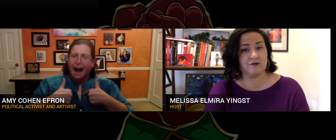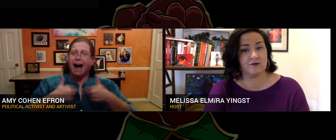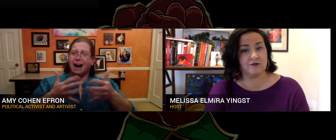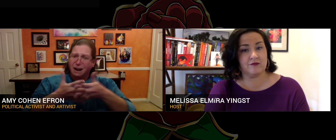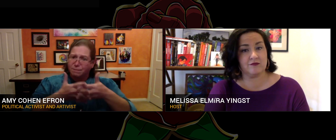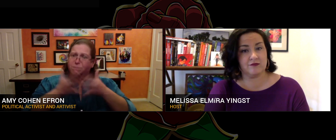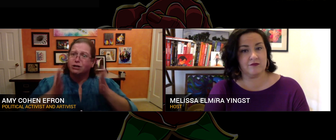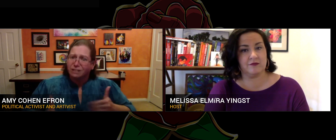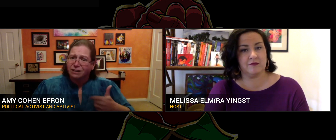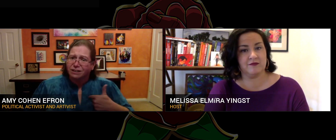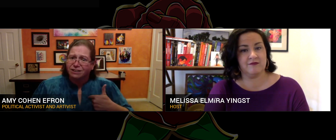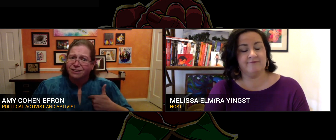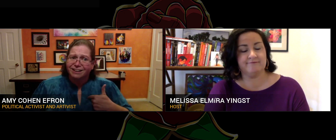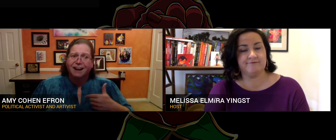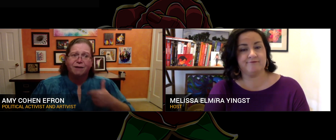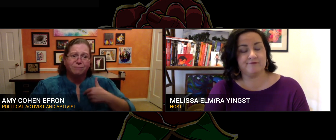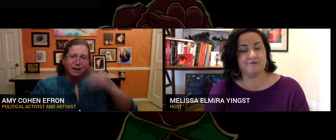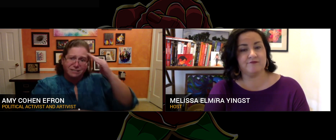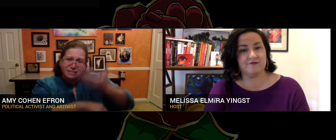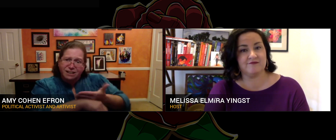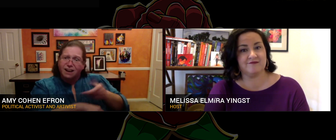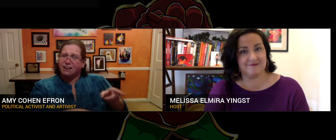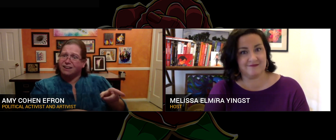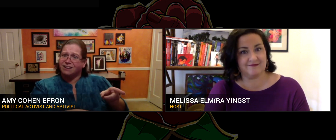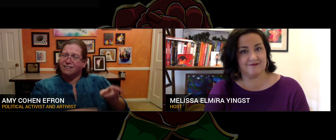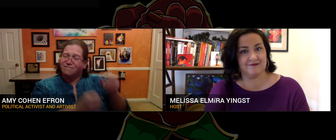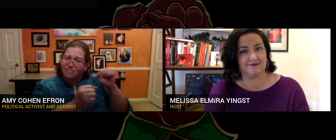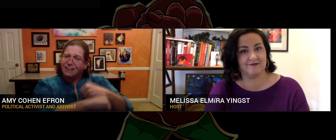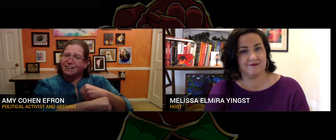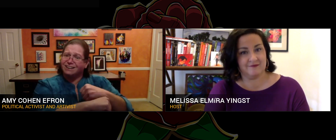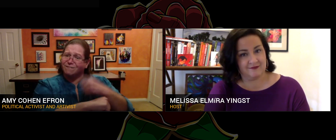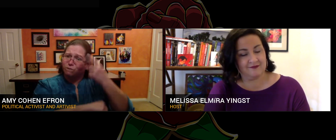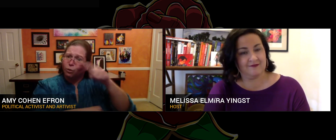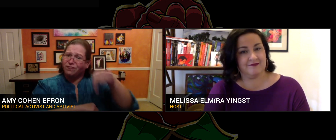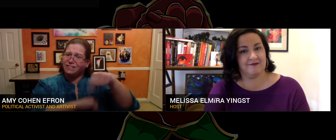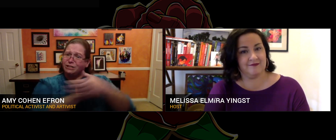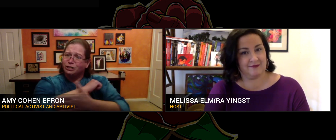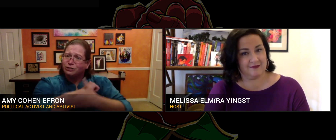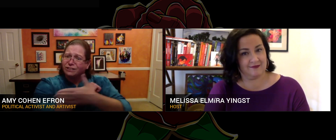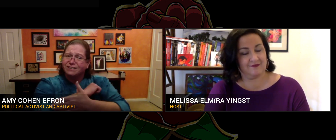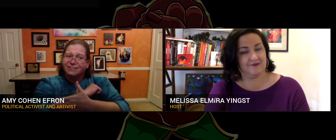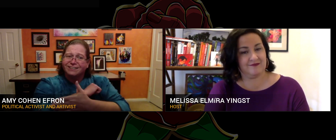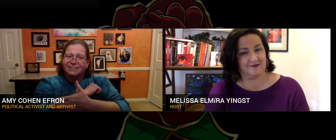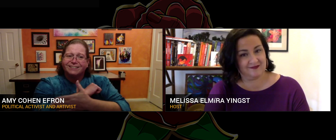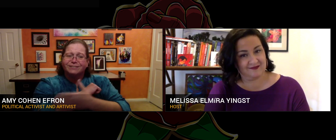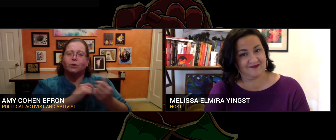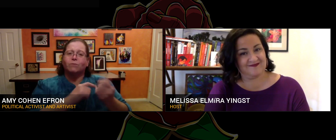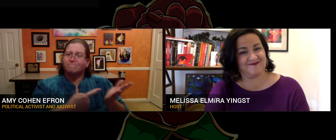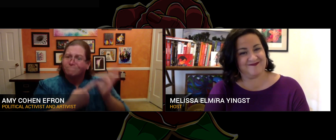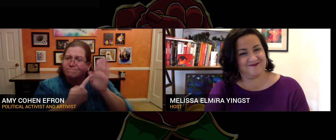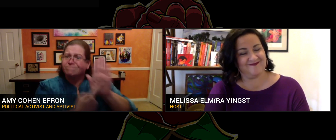He was like, "I'm an American! My son fought for this country,"